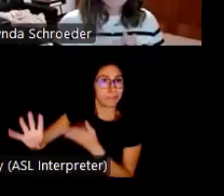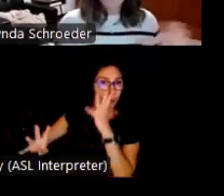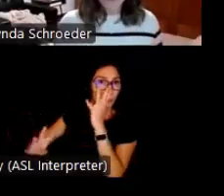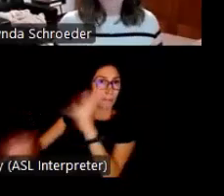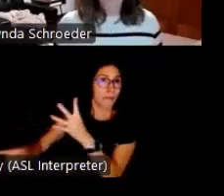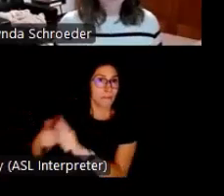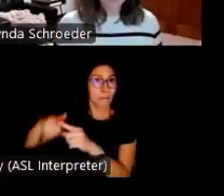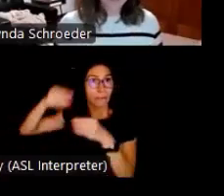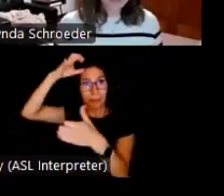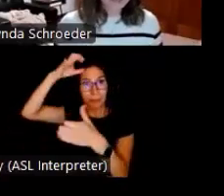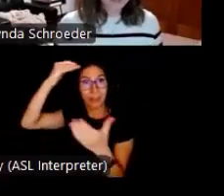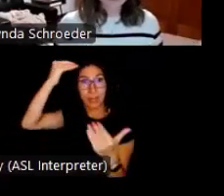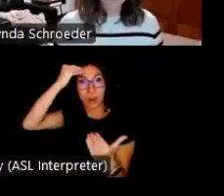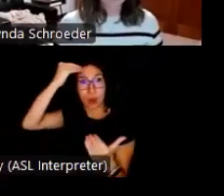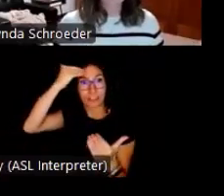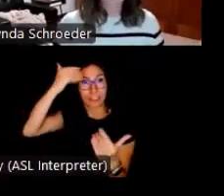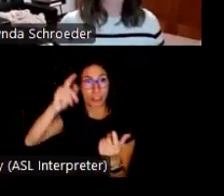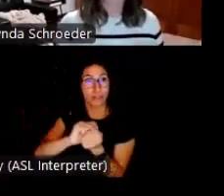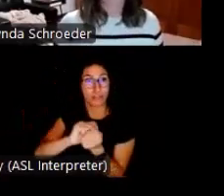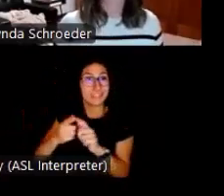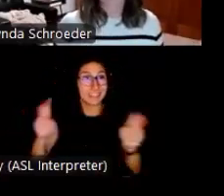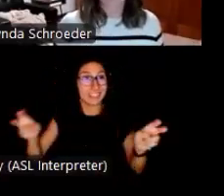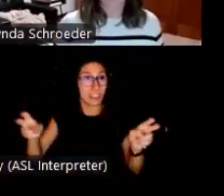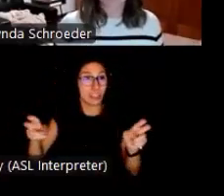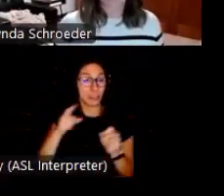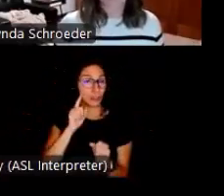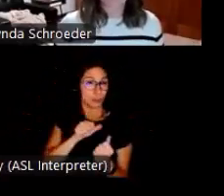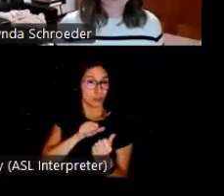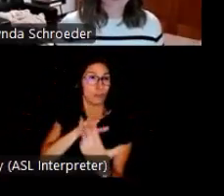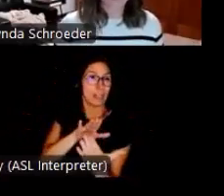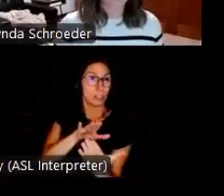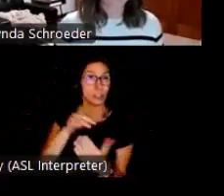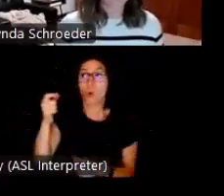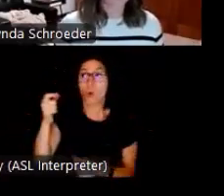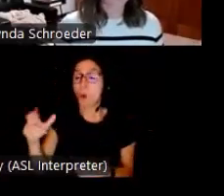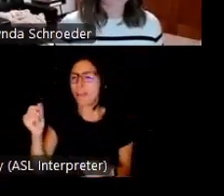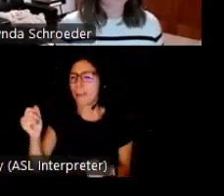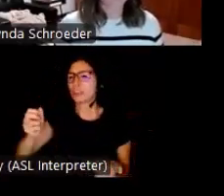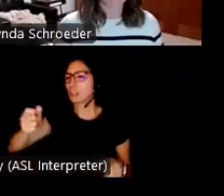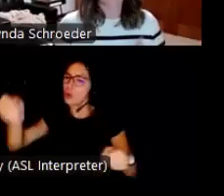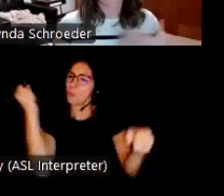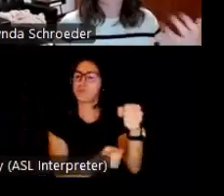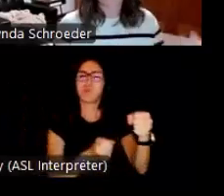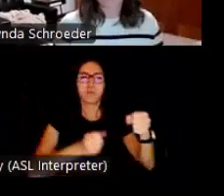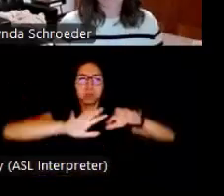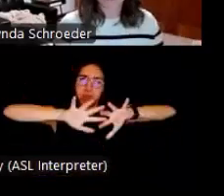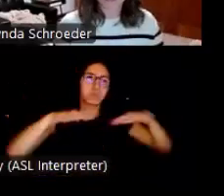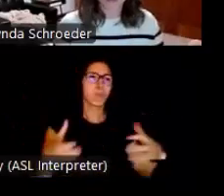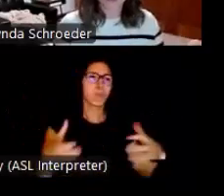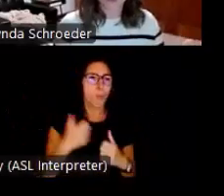Or they're simply lumped into the group as a whole and assumed that if knowledge translation works